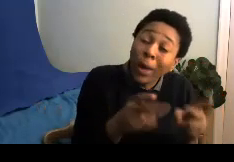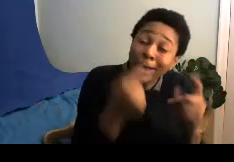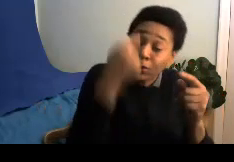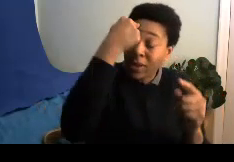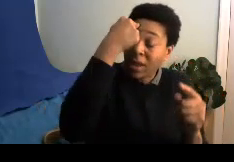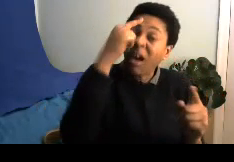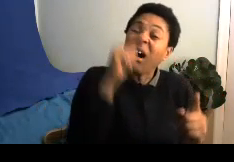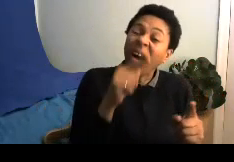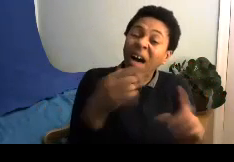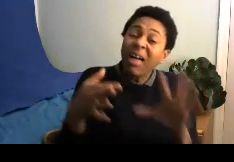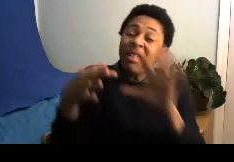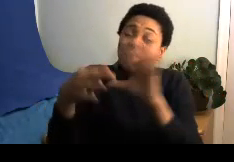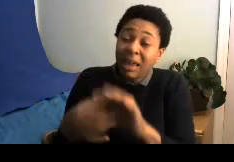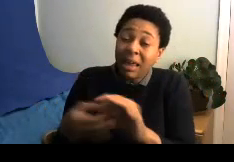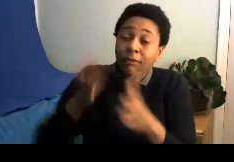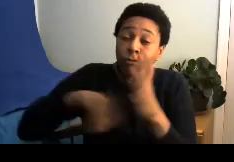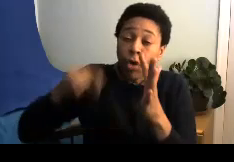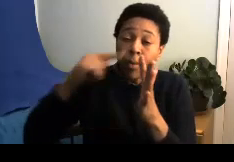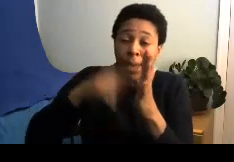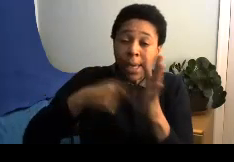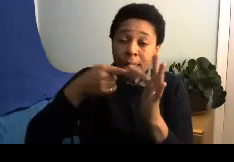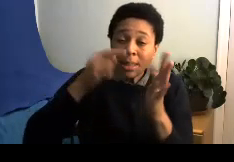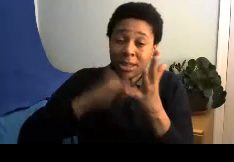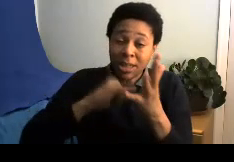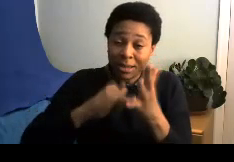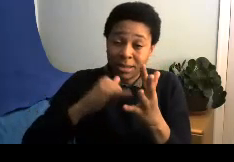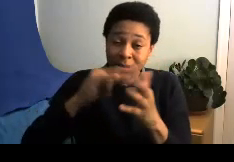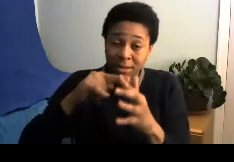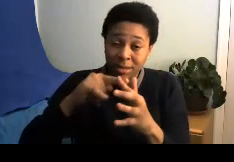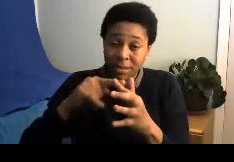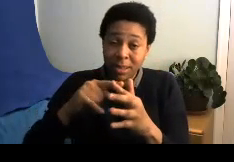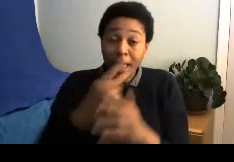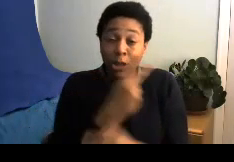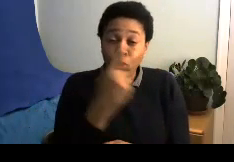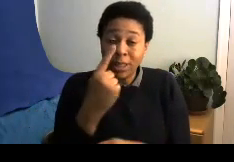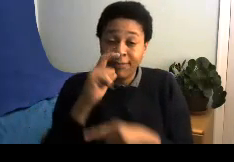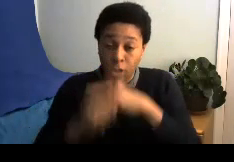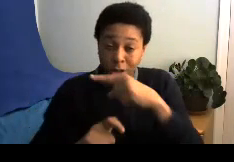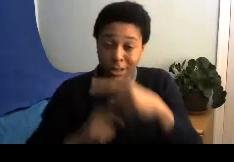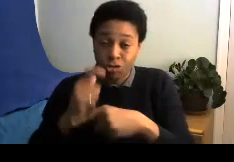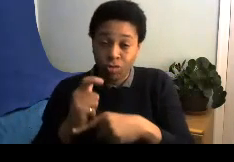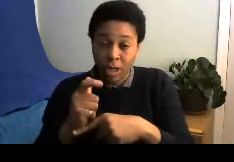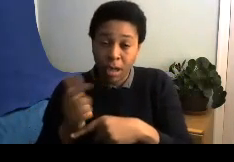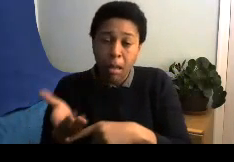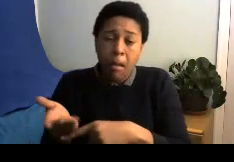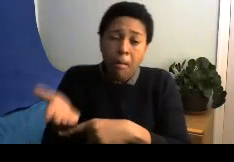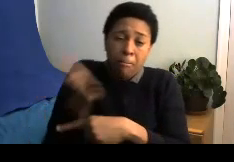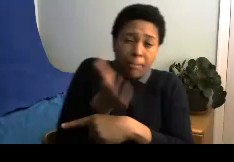connections between the 1950s and the 21st century. And it